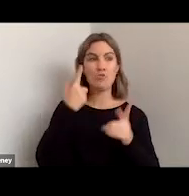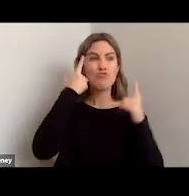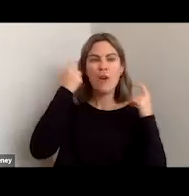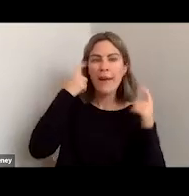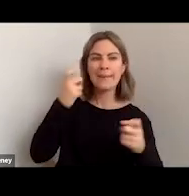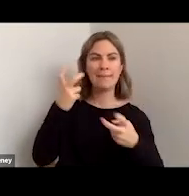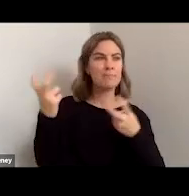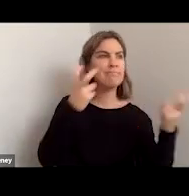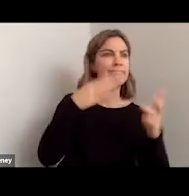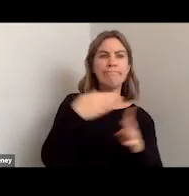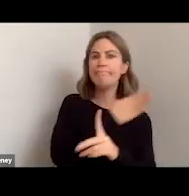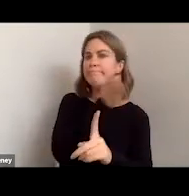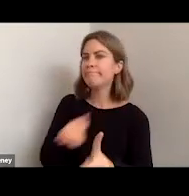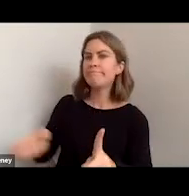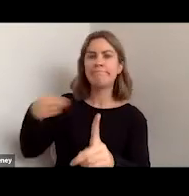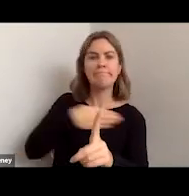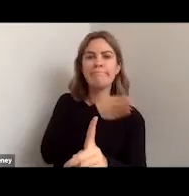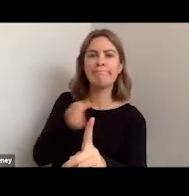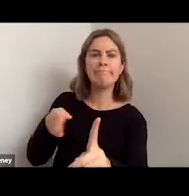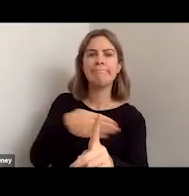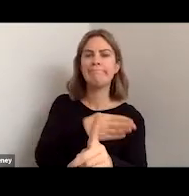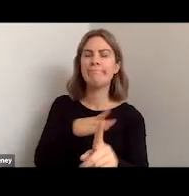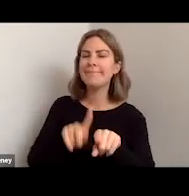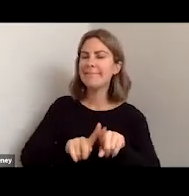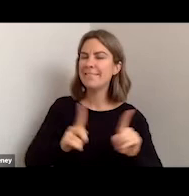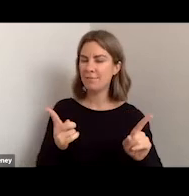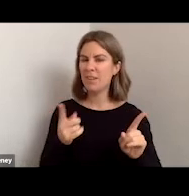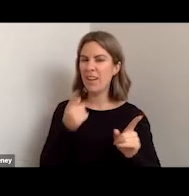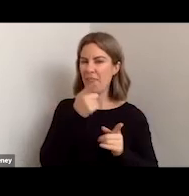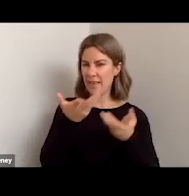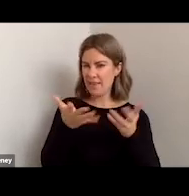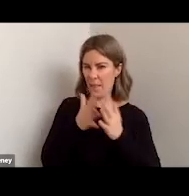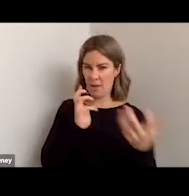things out for themselves. The lookalike audience - I just want to